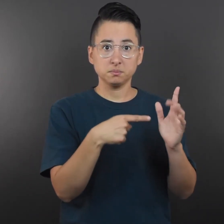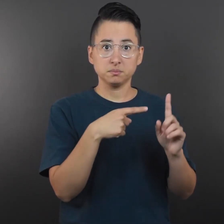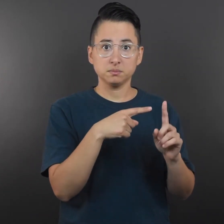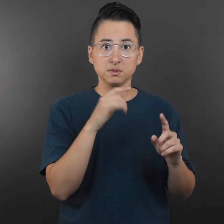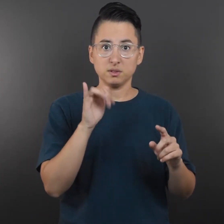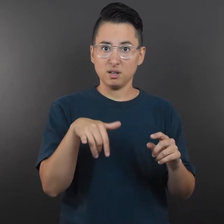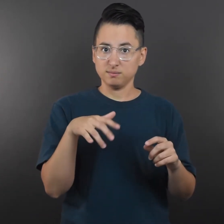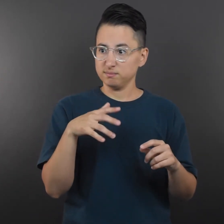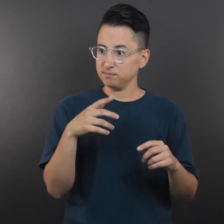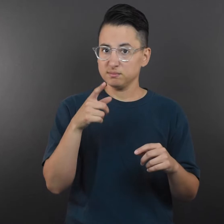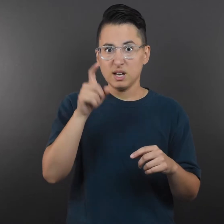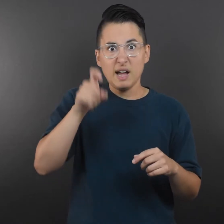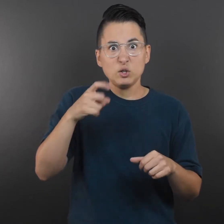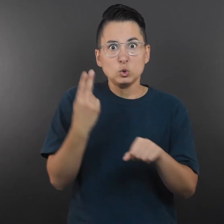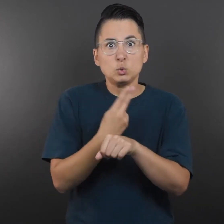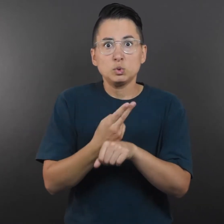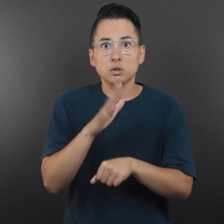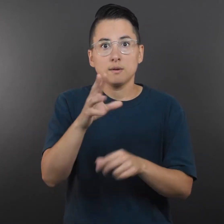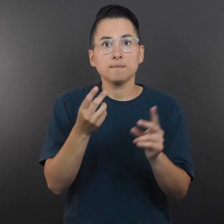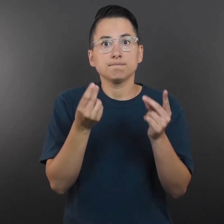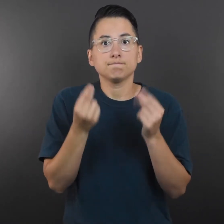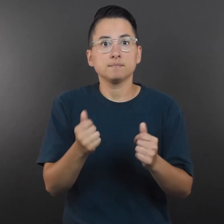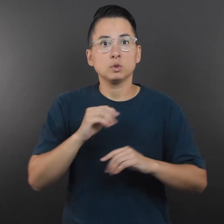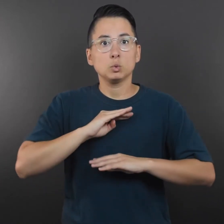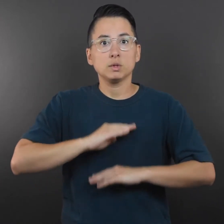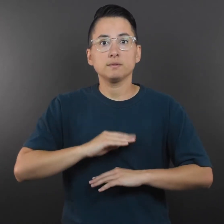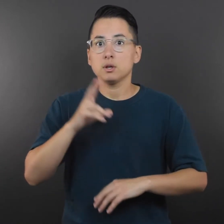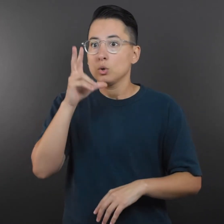inhaler (rescue) more than two times a week. •